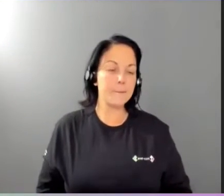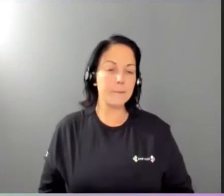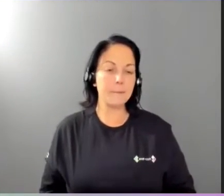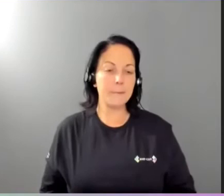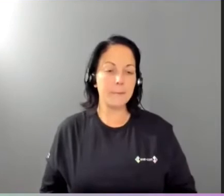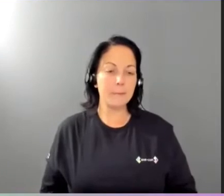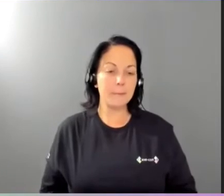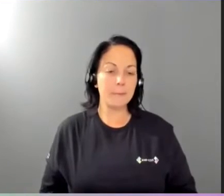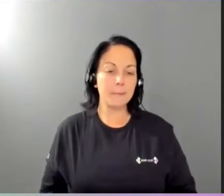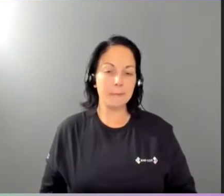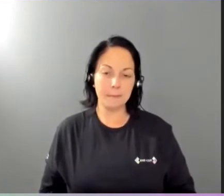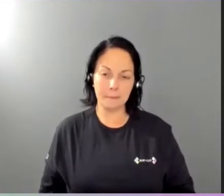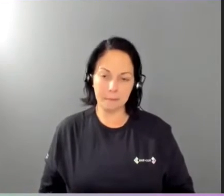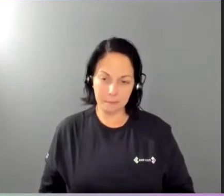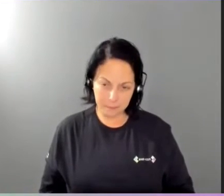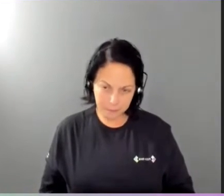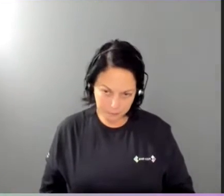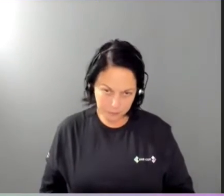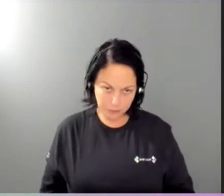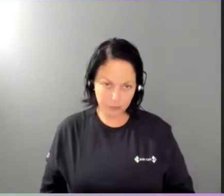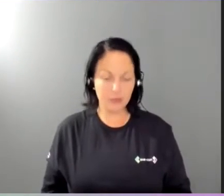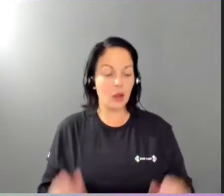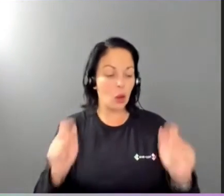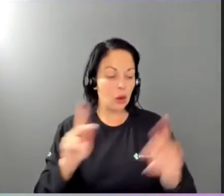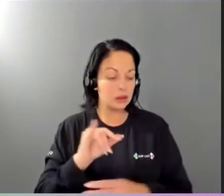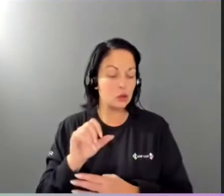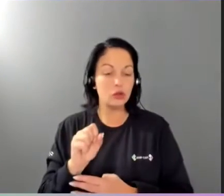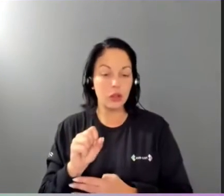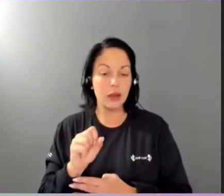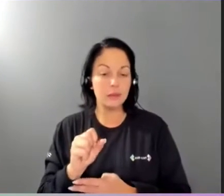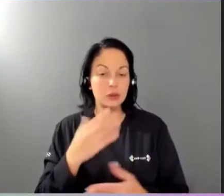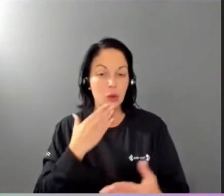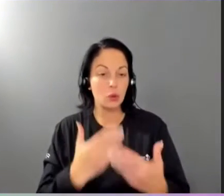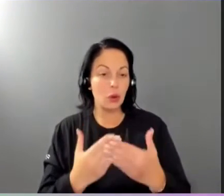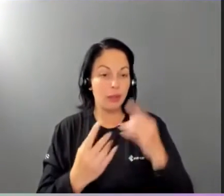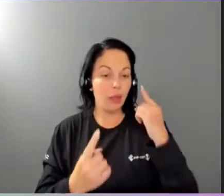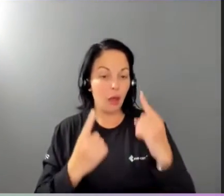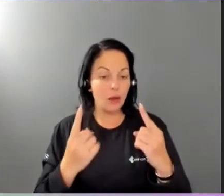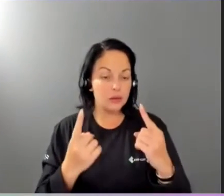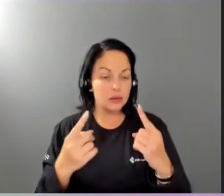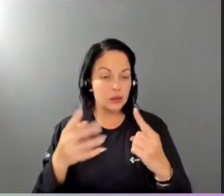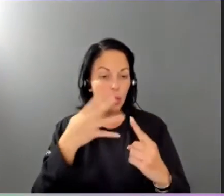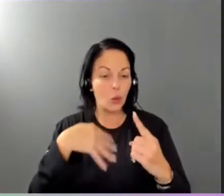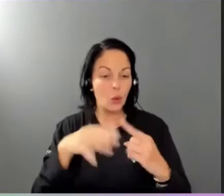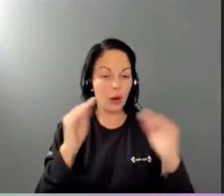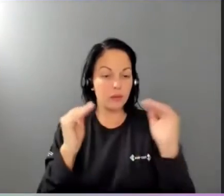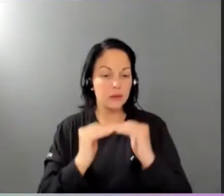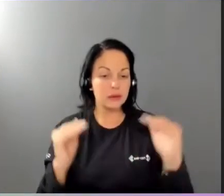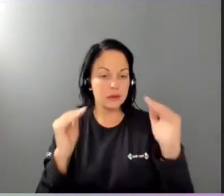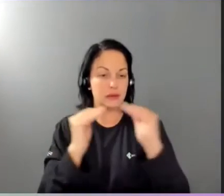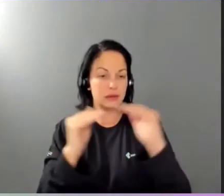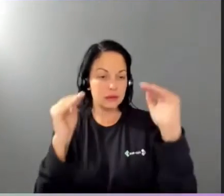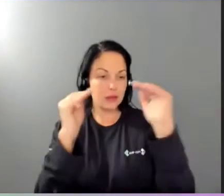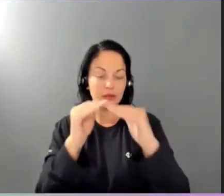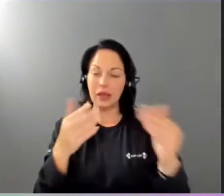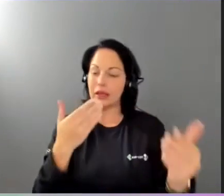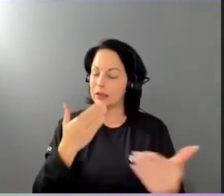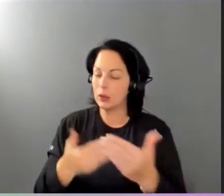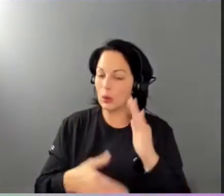going to look like, and how you're going to get get there. Alright, so James, some high level thoughts again,